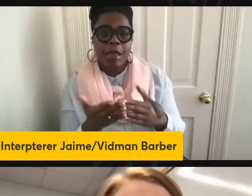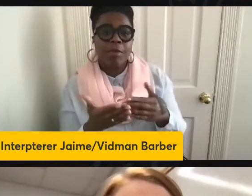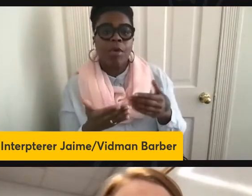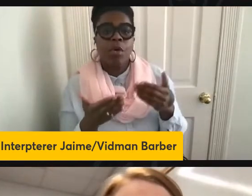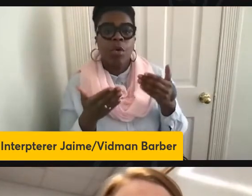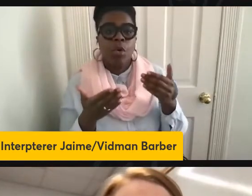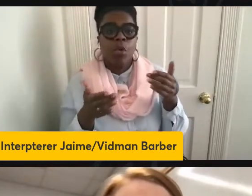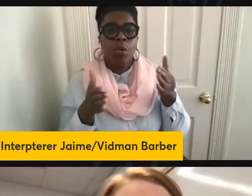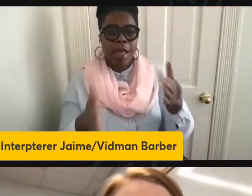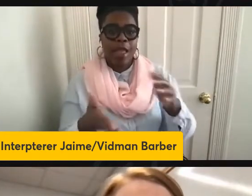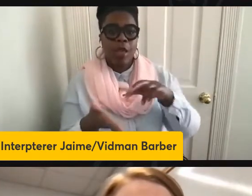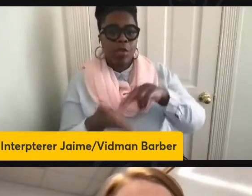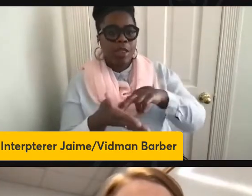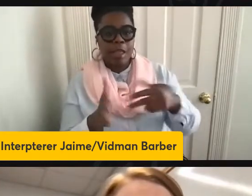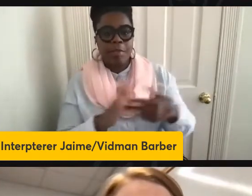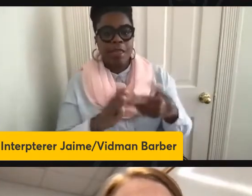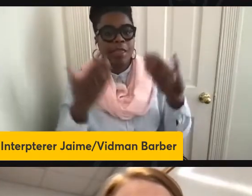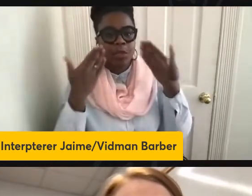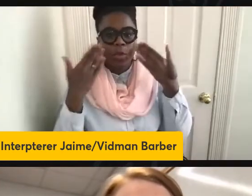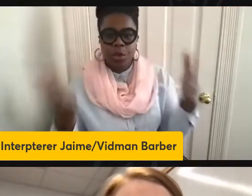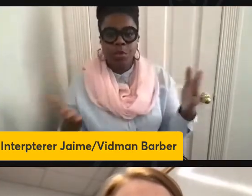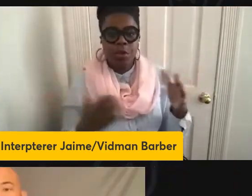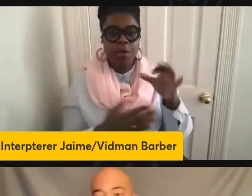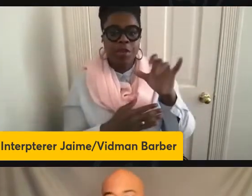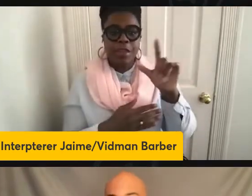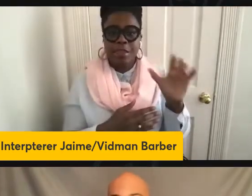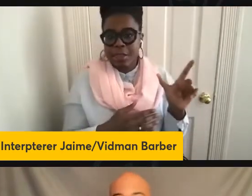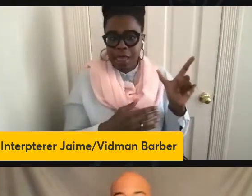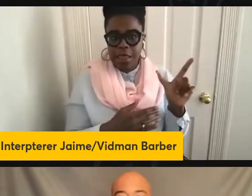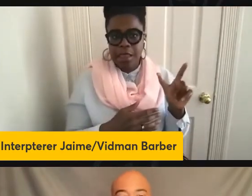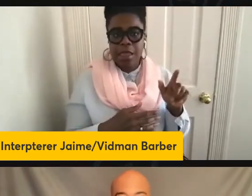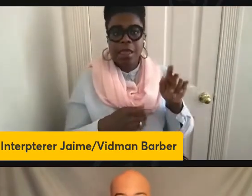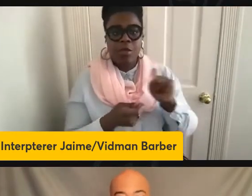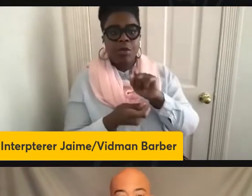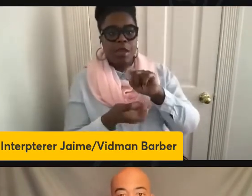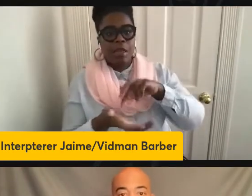don't know what that means. We don't know what the cell body size entirely means. We'd like to figure that out.